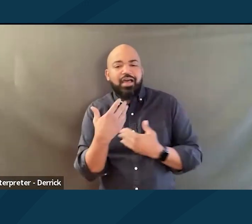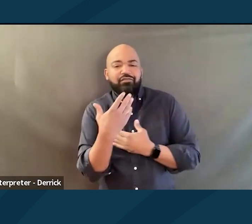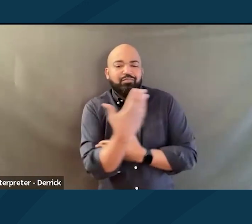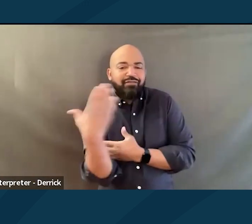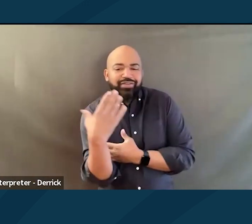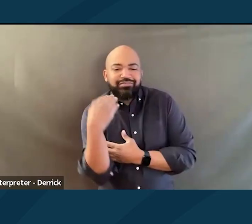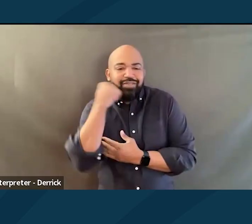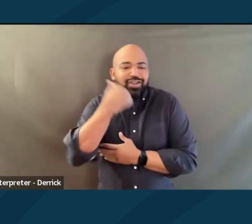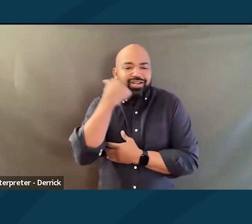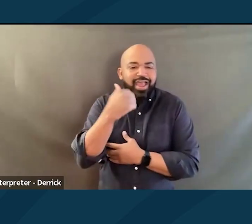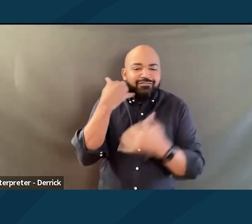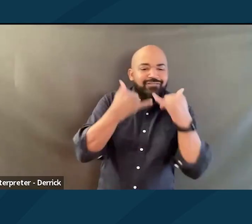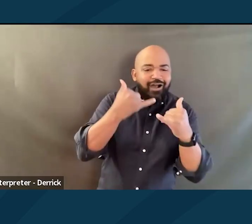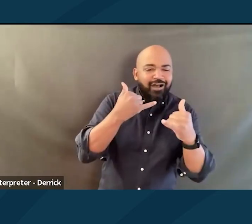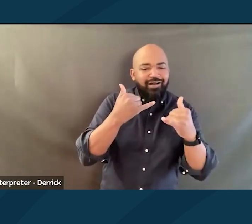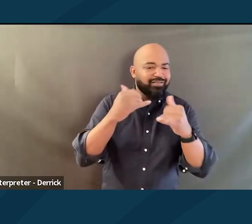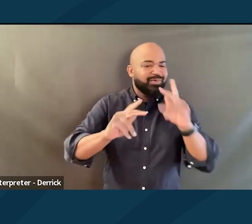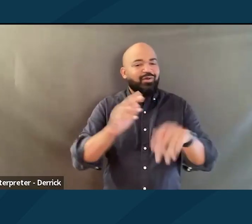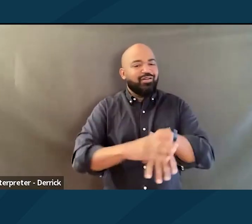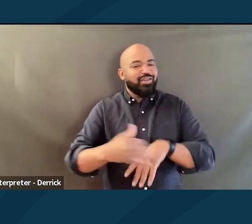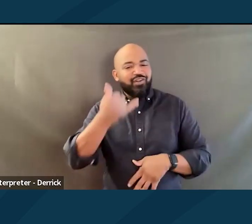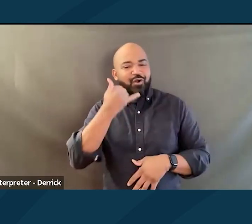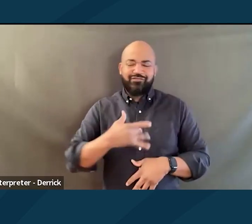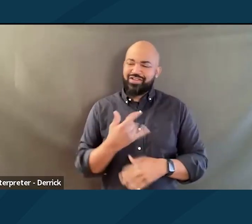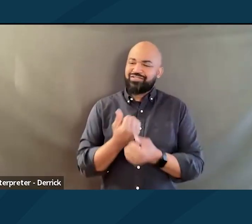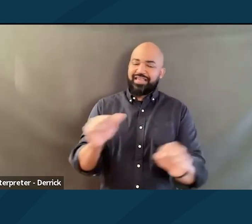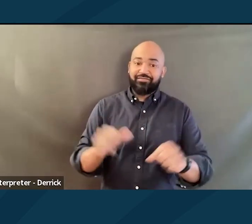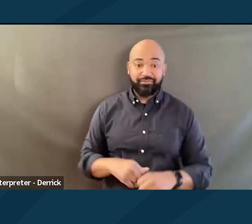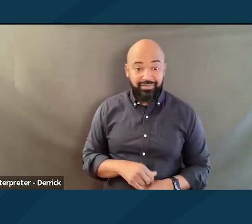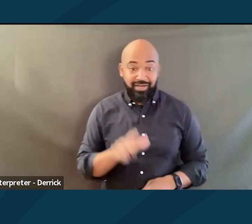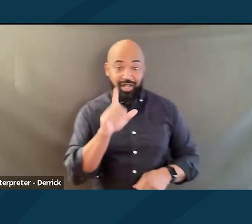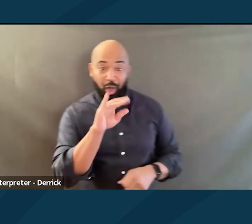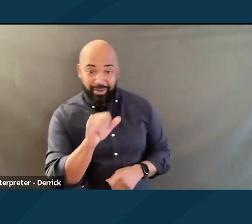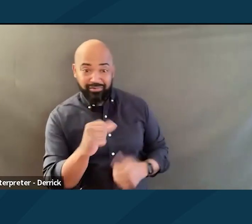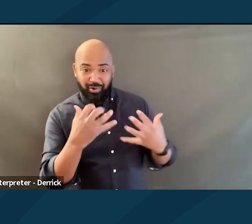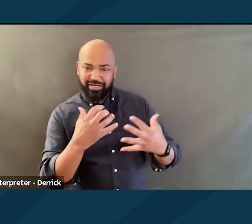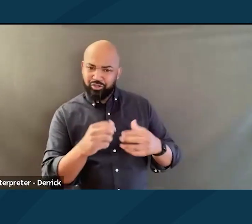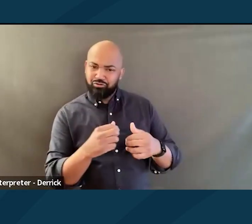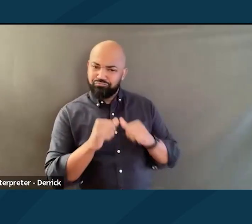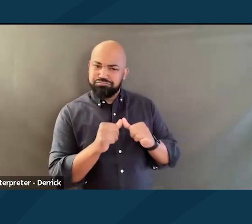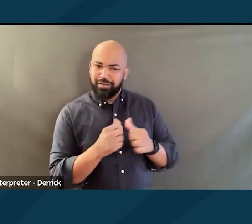Lois wanted to be free. She wanted to live on her own terms with dignity. And in working to